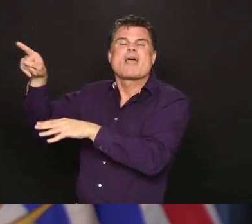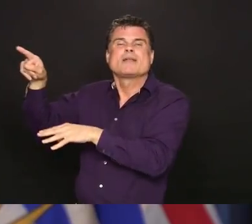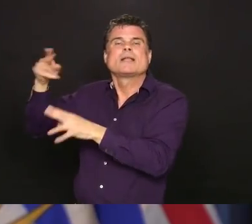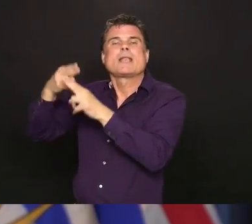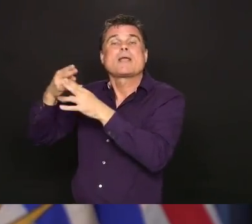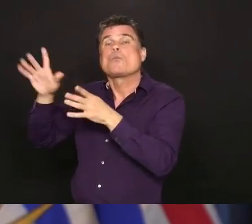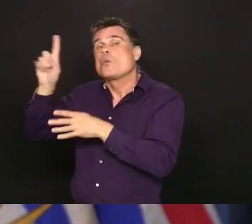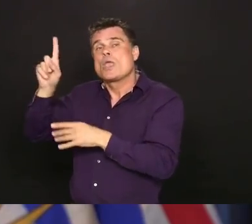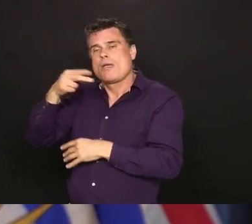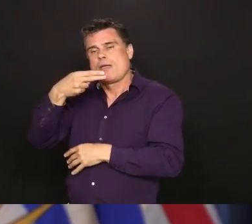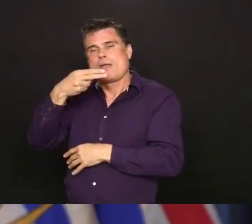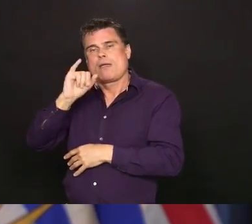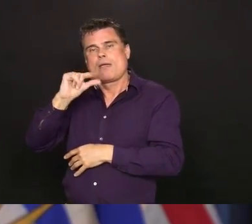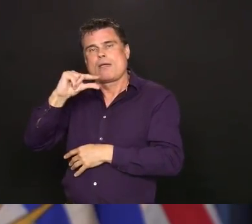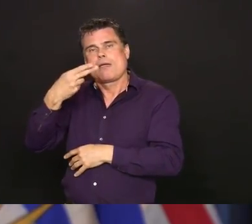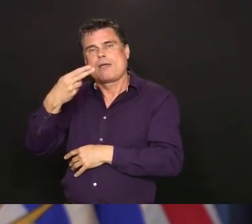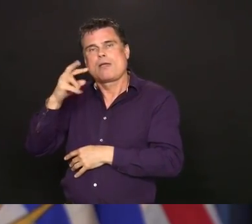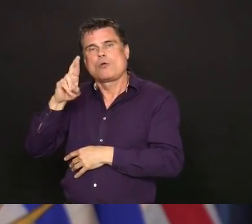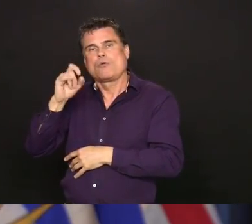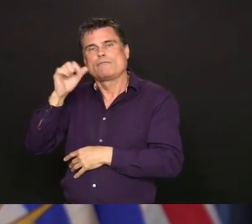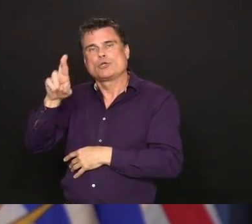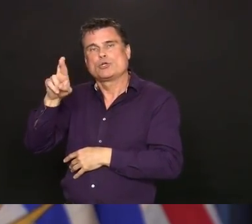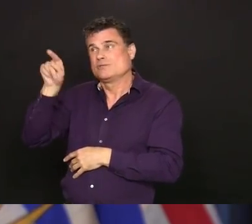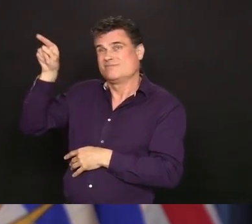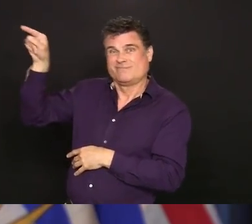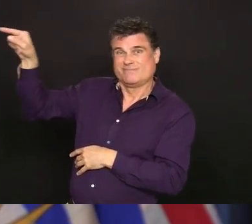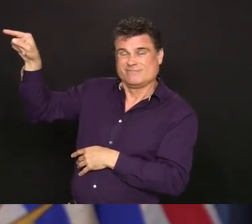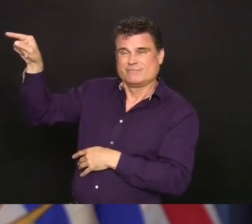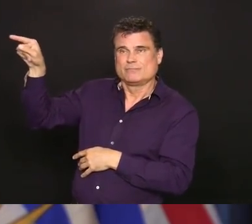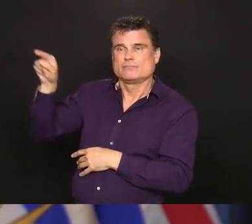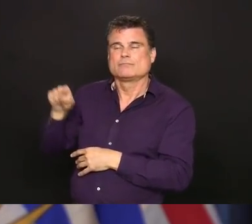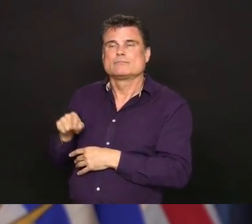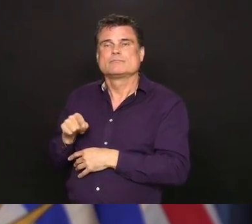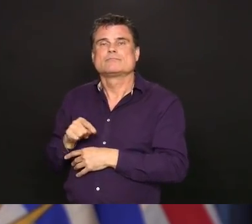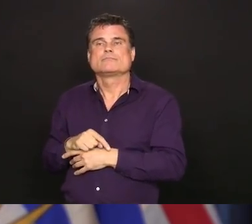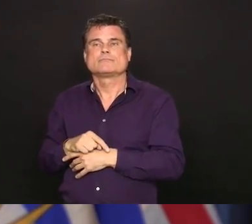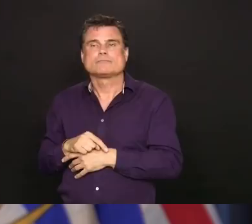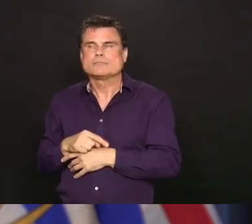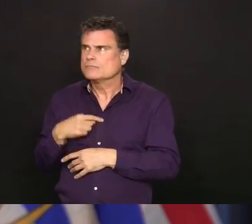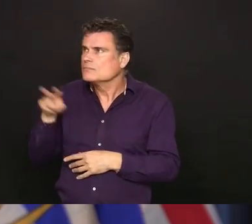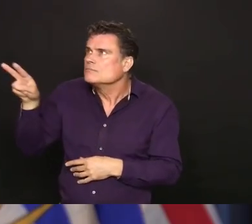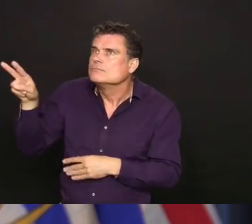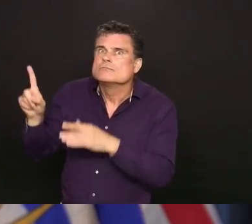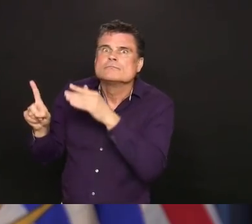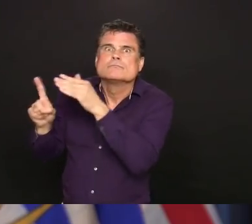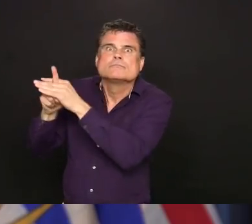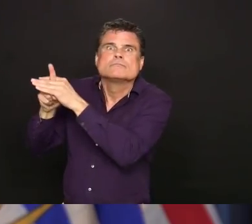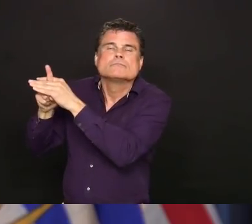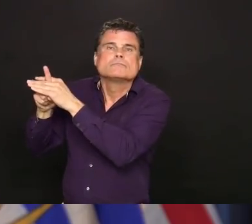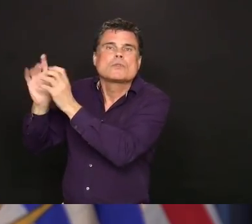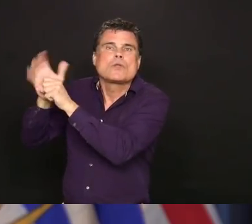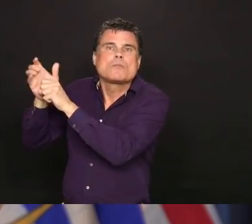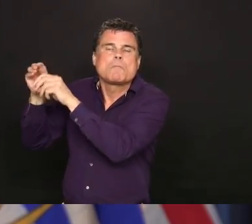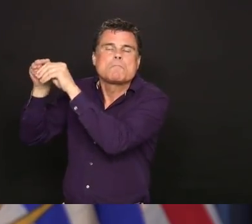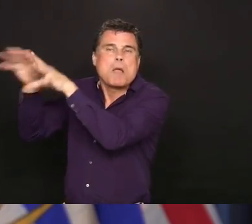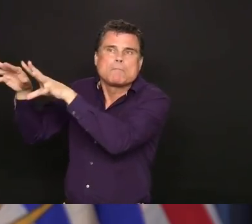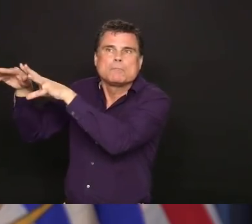as the one in high River. But it doesn't mean that -- we need to make sure that things are being done appropriately.